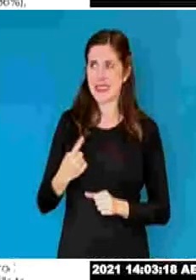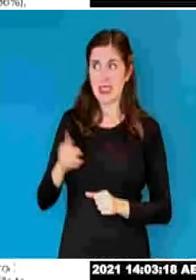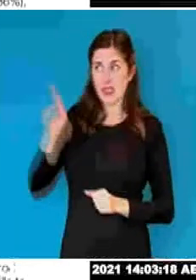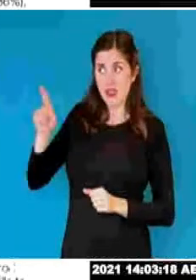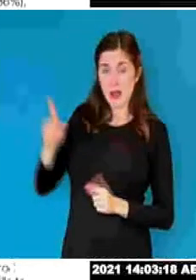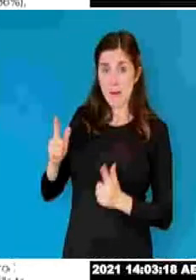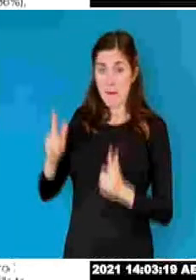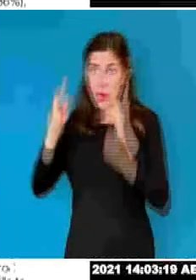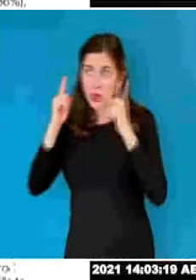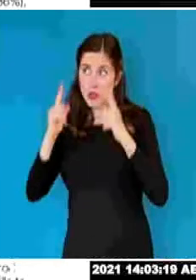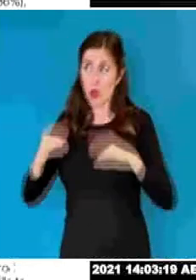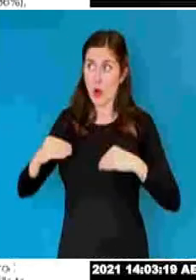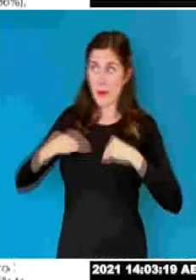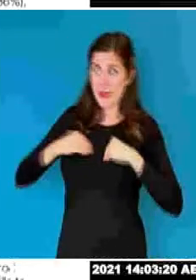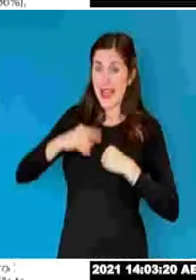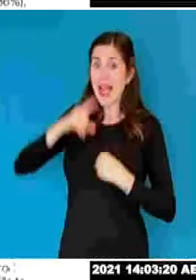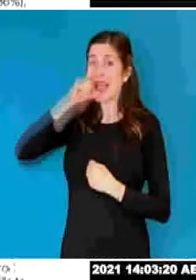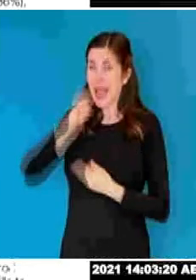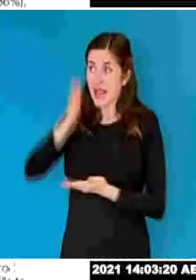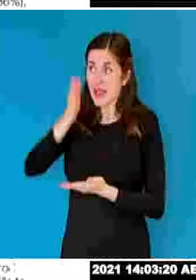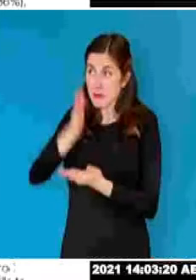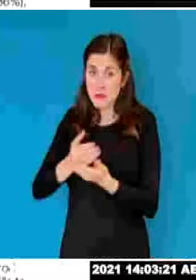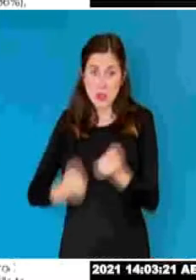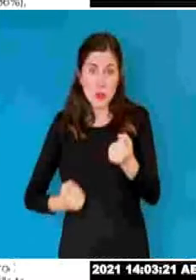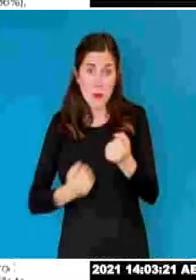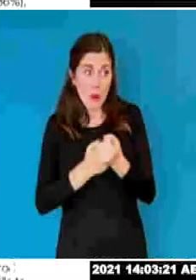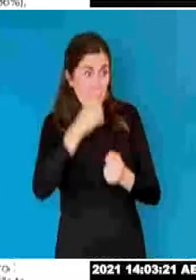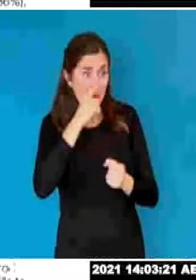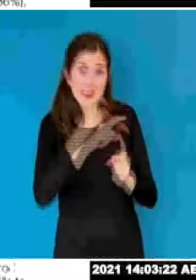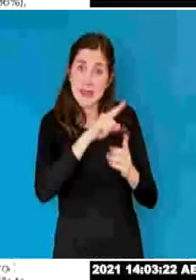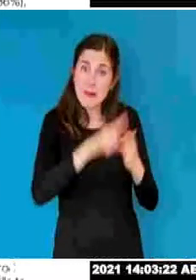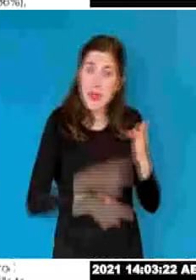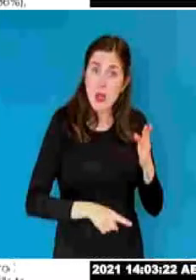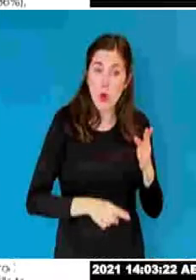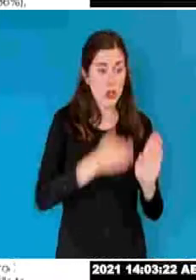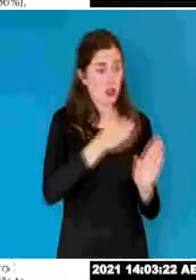support people with physical or psychological disability or a health